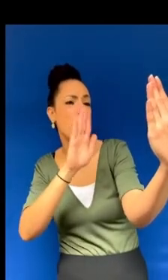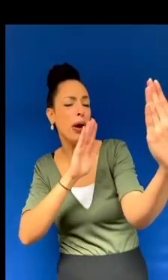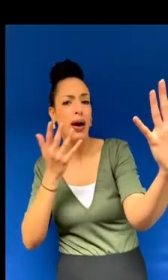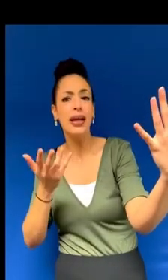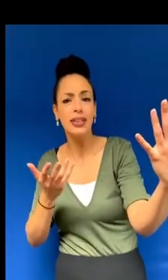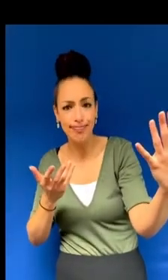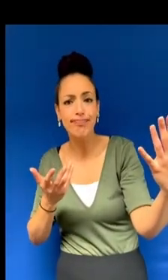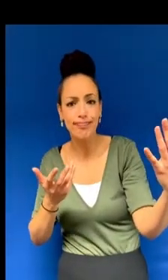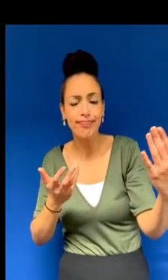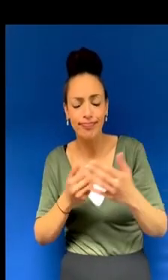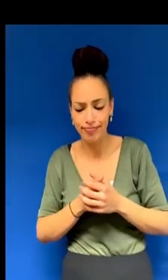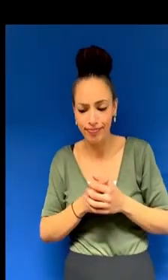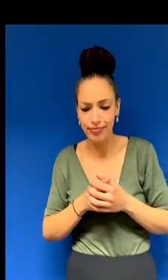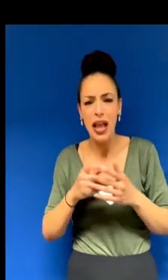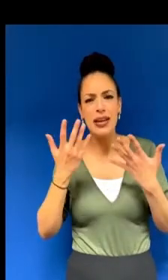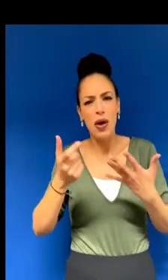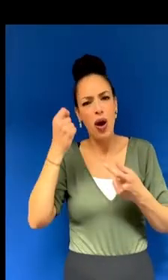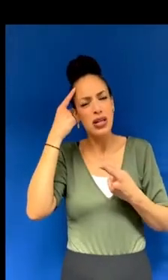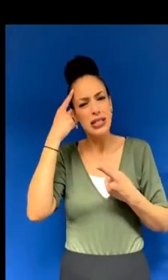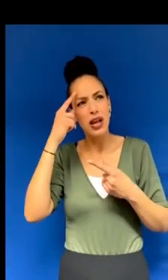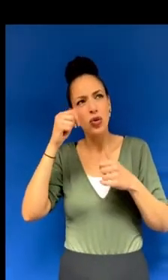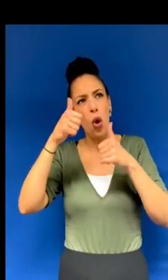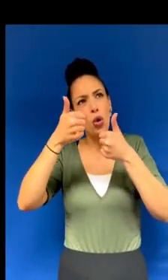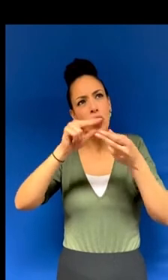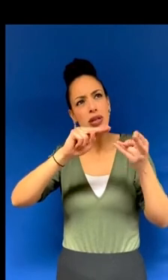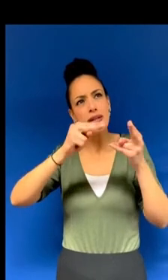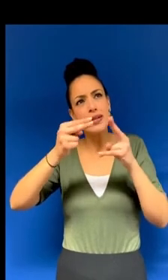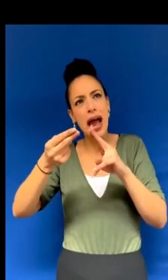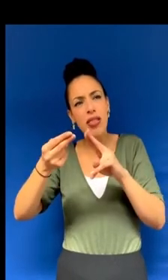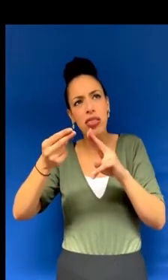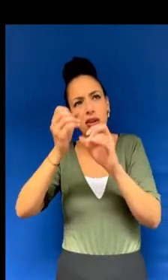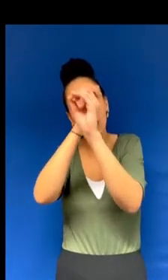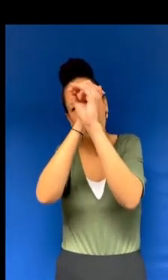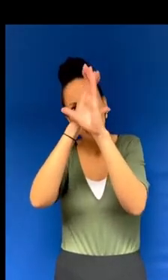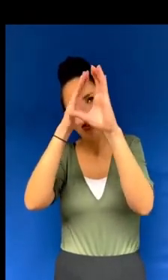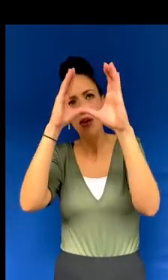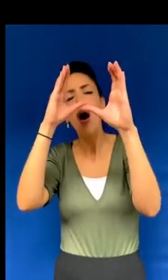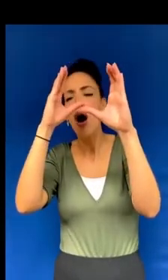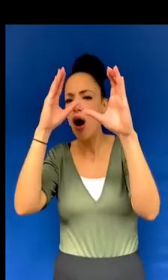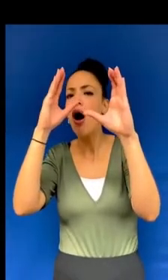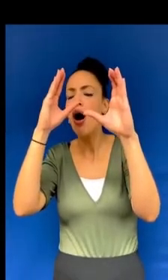being able to say goodbye, or people having to say goodbye through iPads. I'm beginning to understand